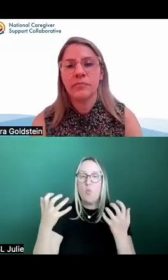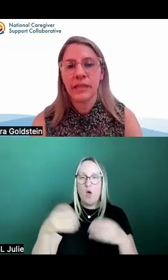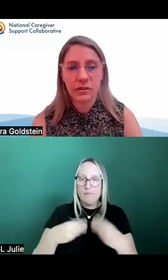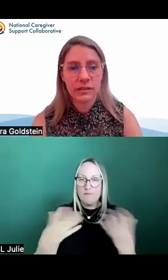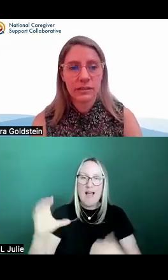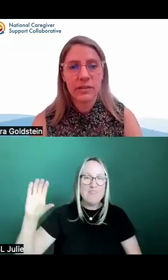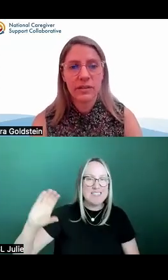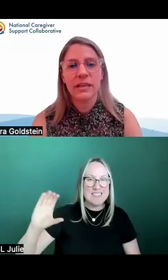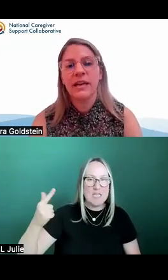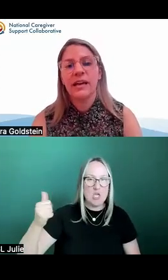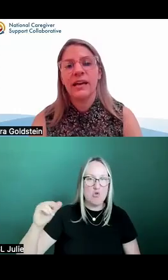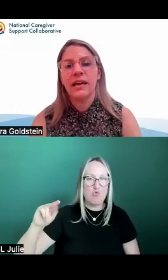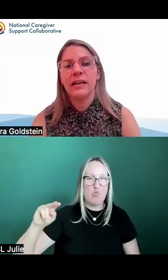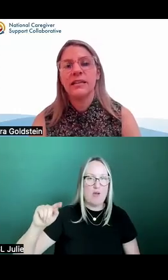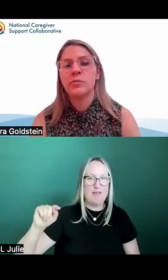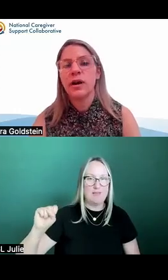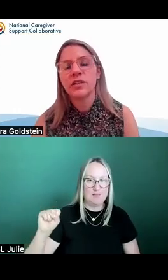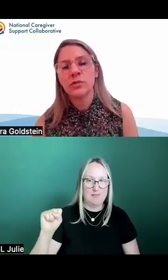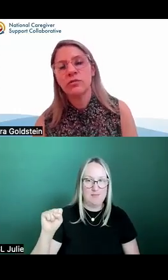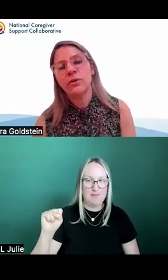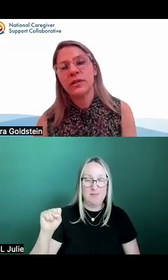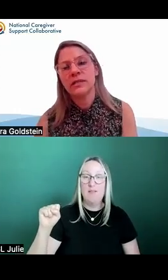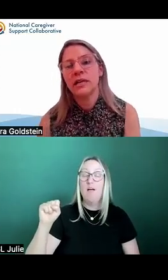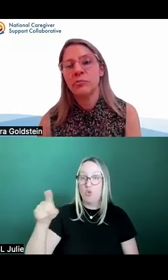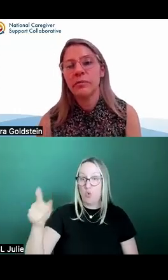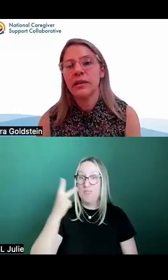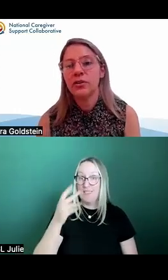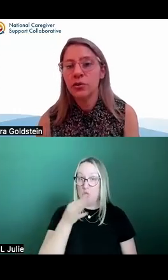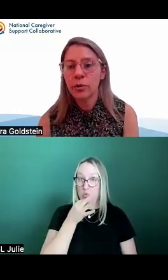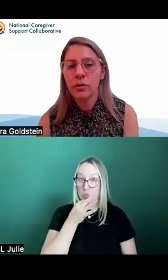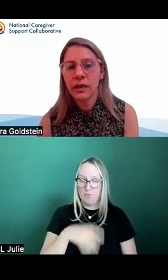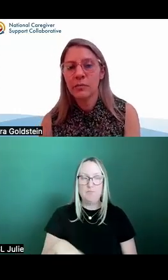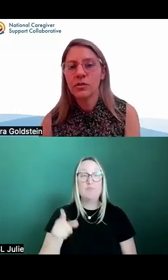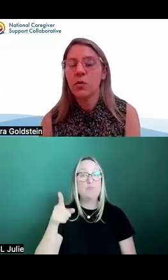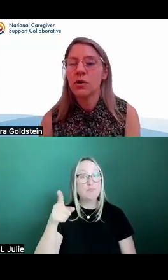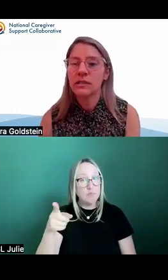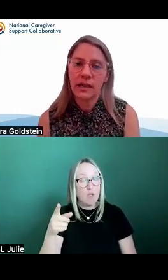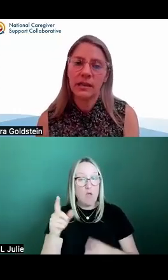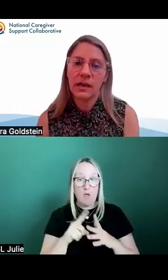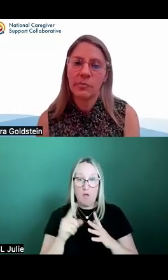later this month. And these projects will focus on implementing new programs or scaling up